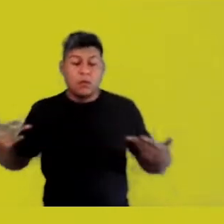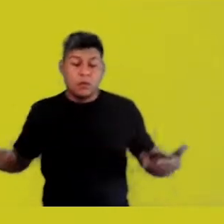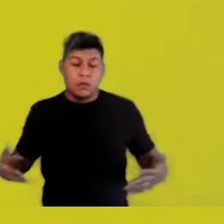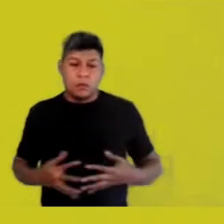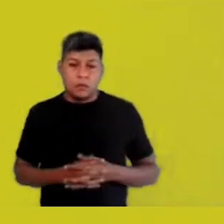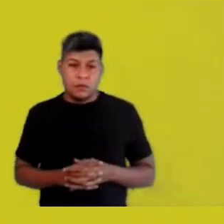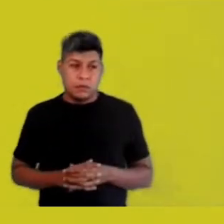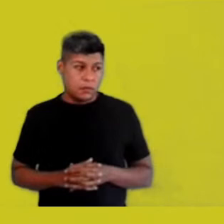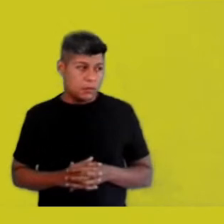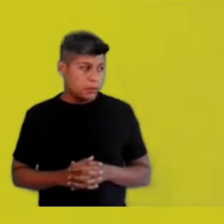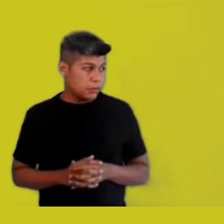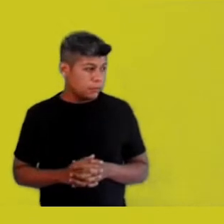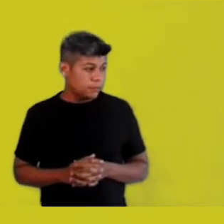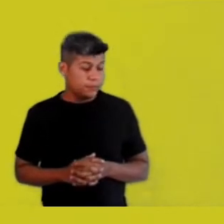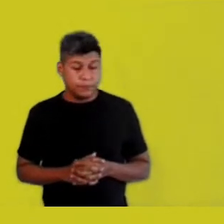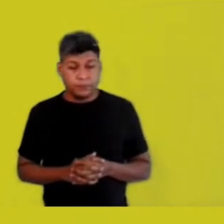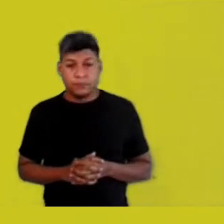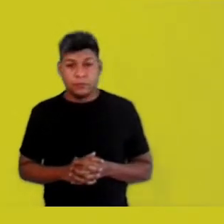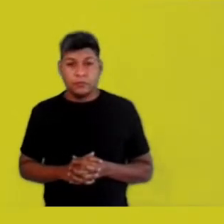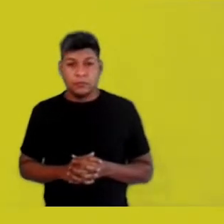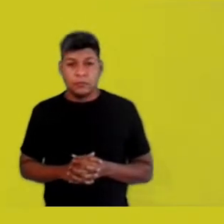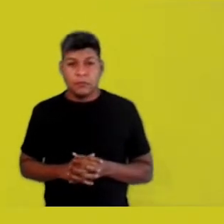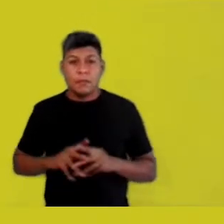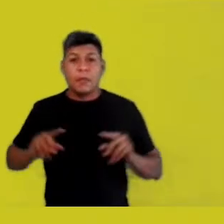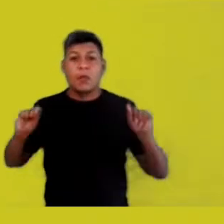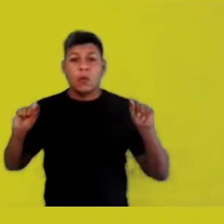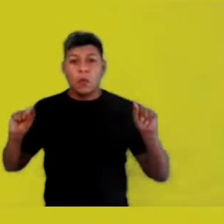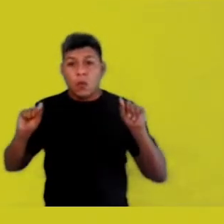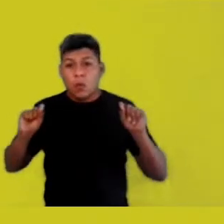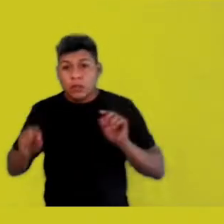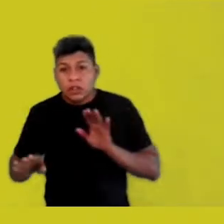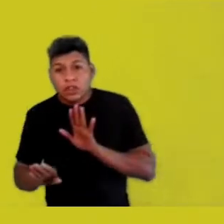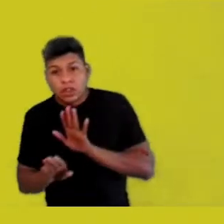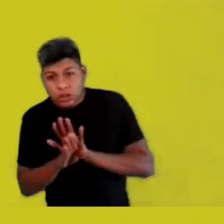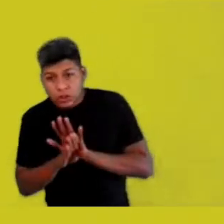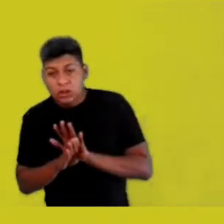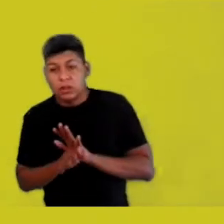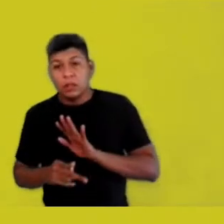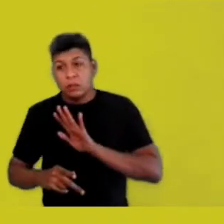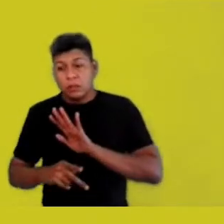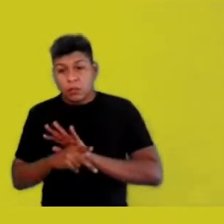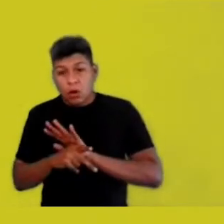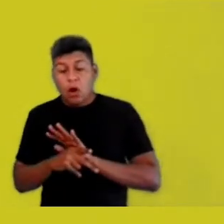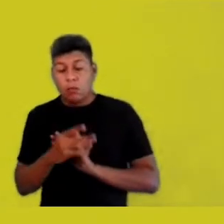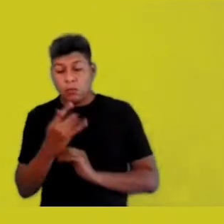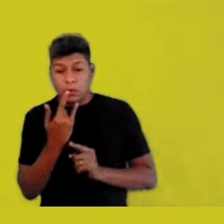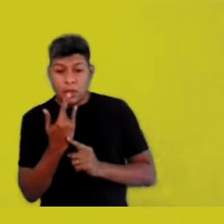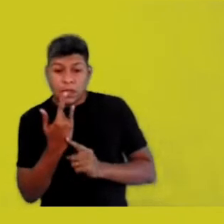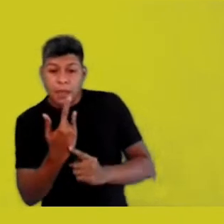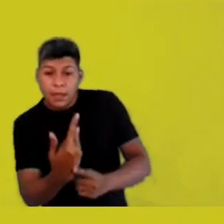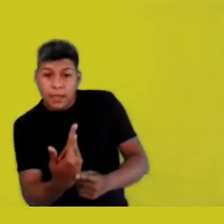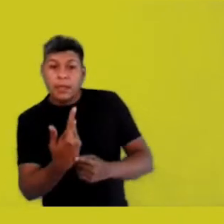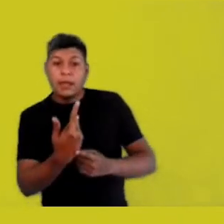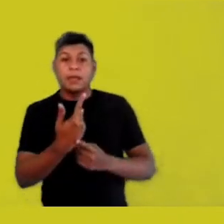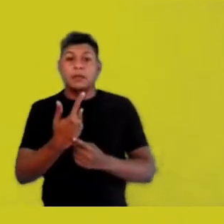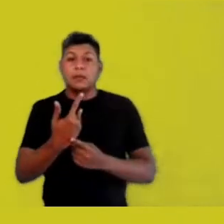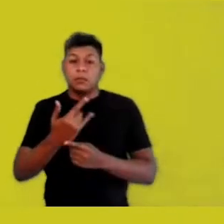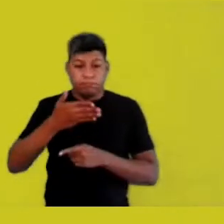And this comes to me, evidently, through enchantment, through these displacements.